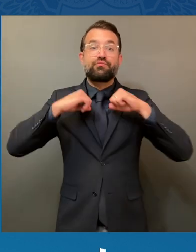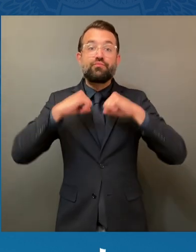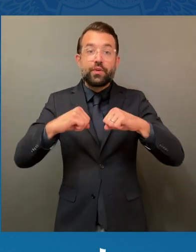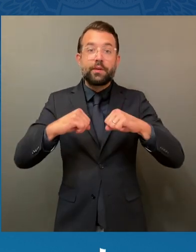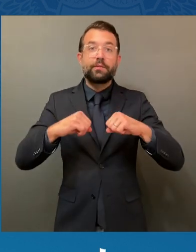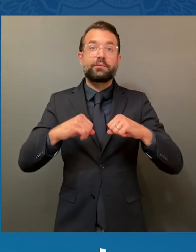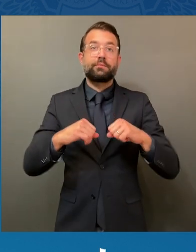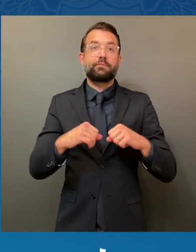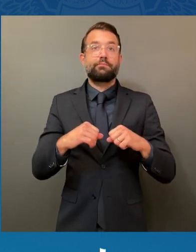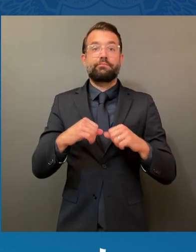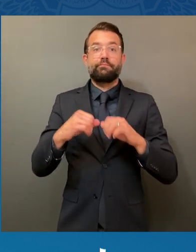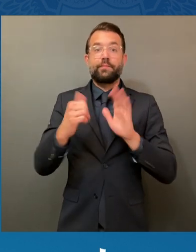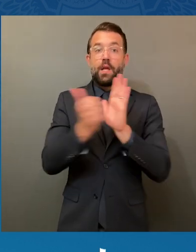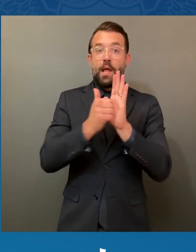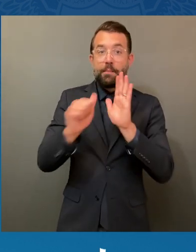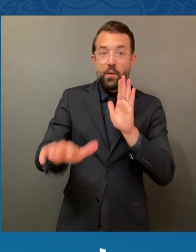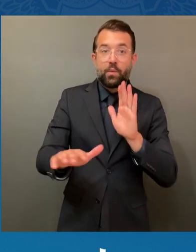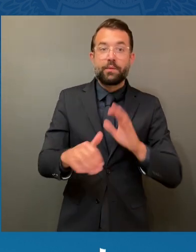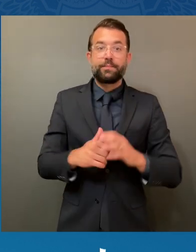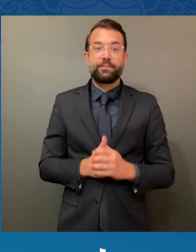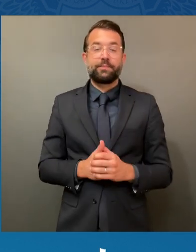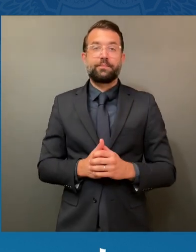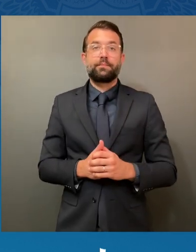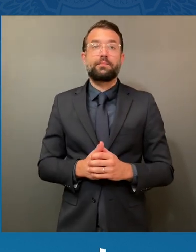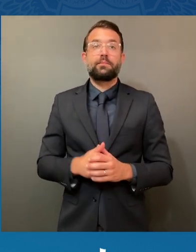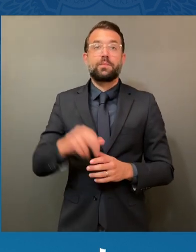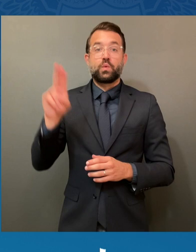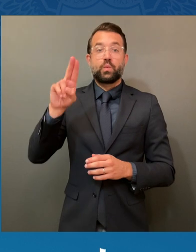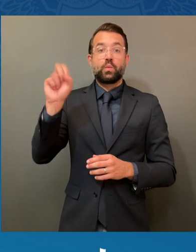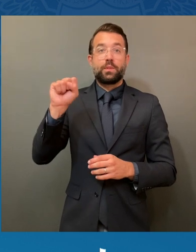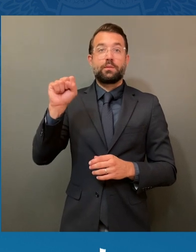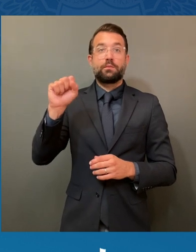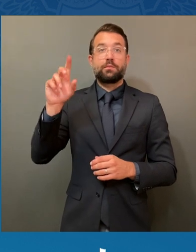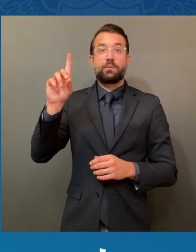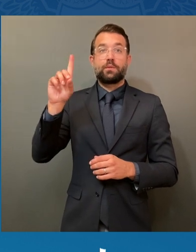The United States Department of Justice is in federal court right now in Idaho and Texas,